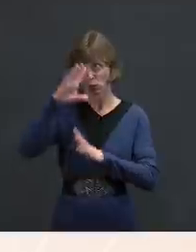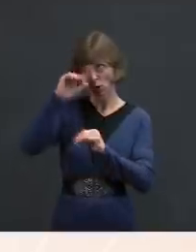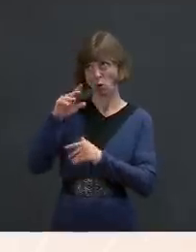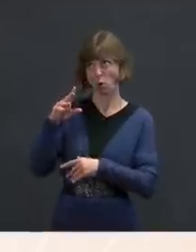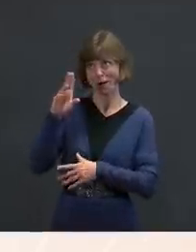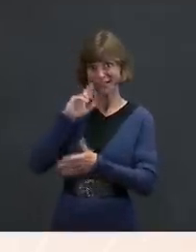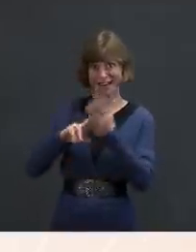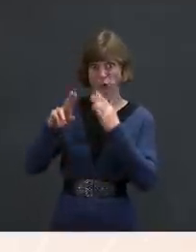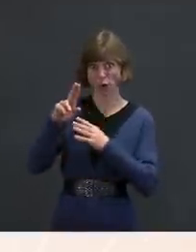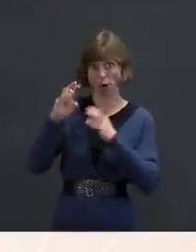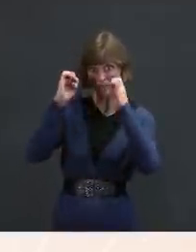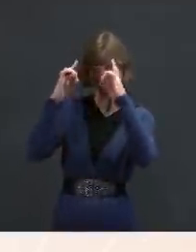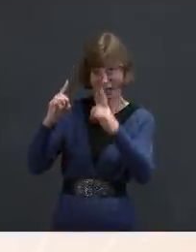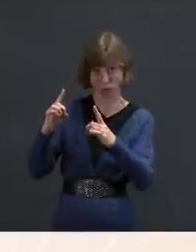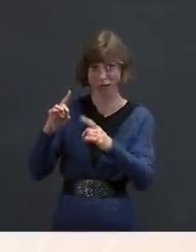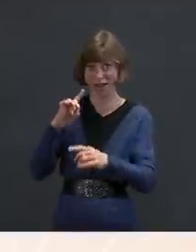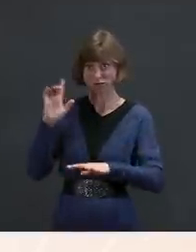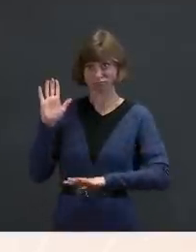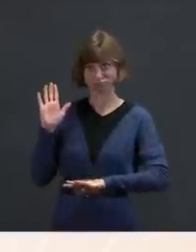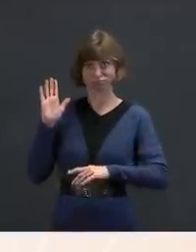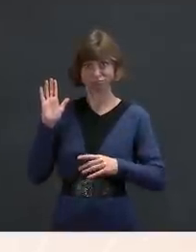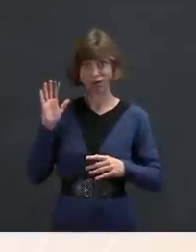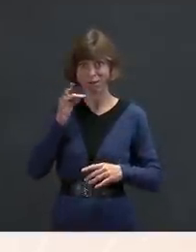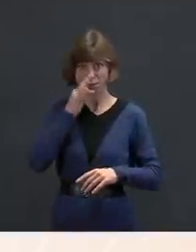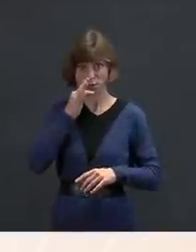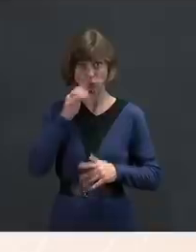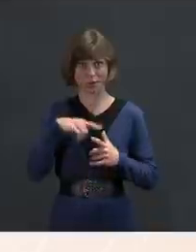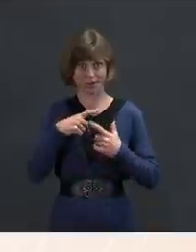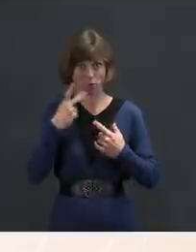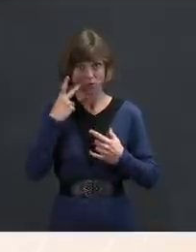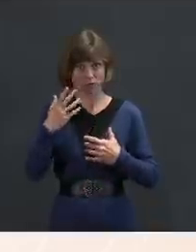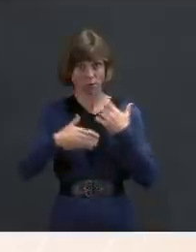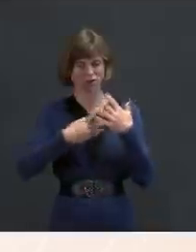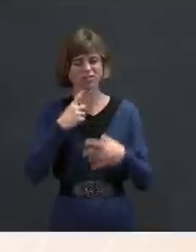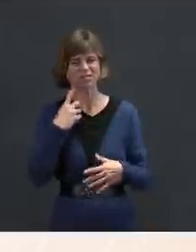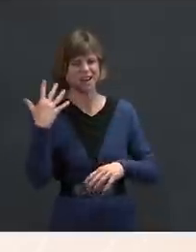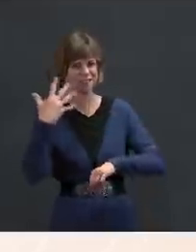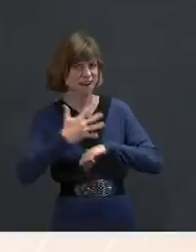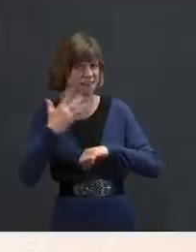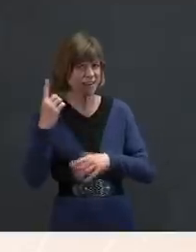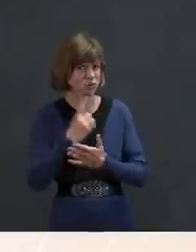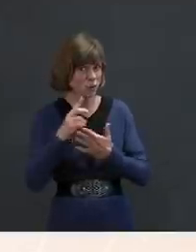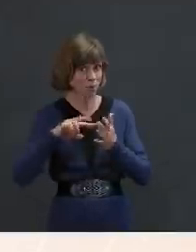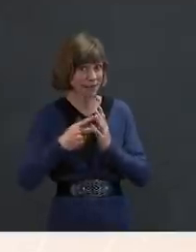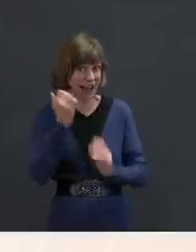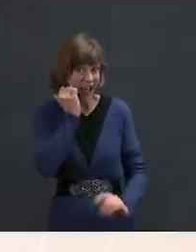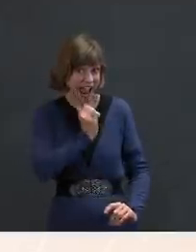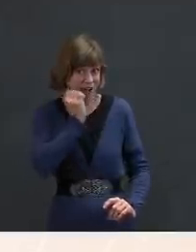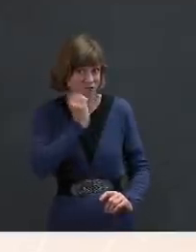He'll be overseeing that process moving forward. The Press: And by "five days a week," is that, every single kid who wants to be in school,